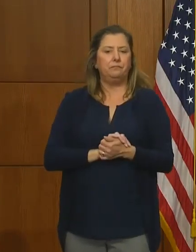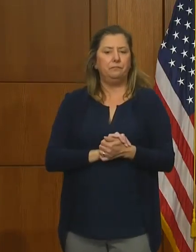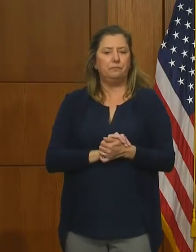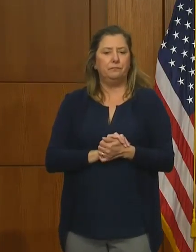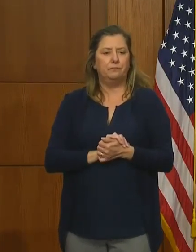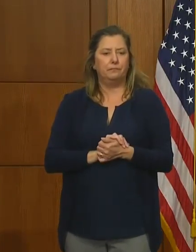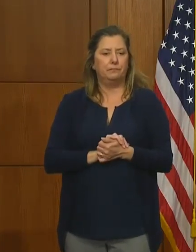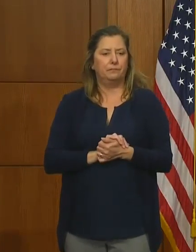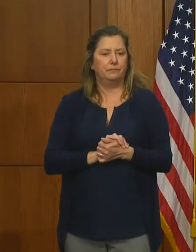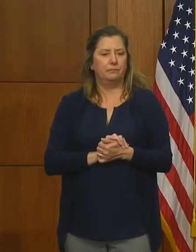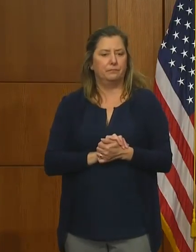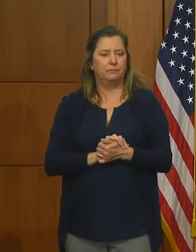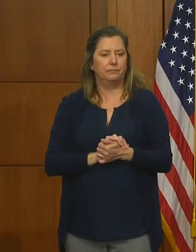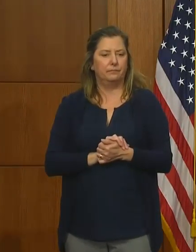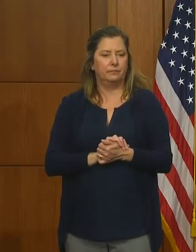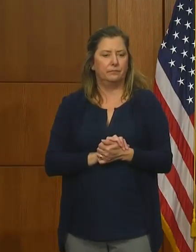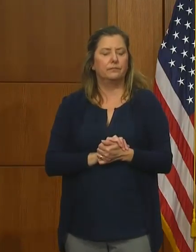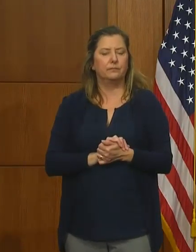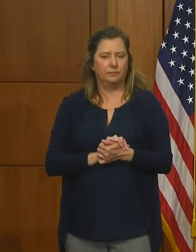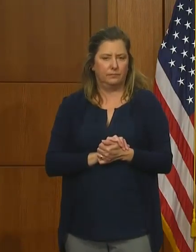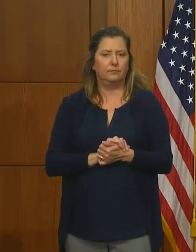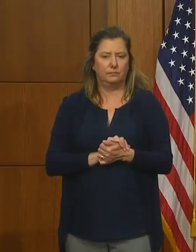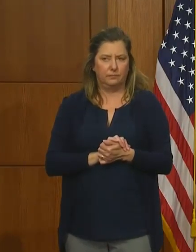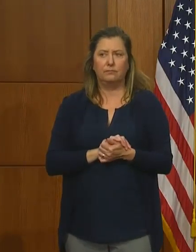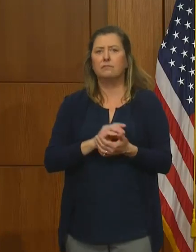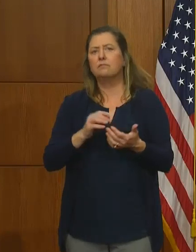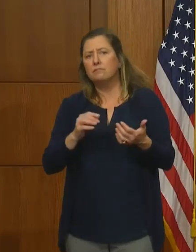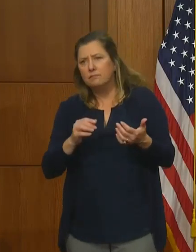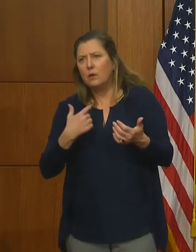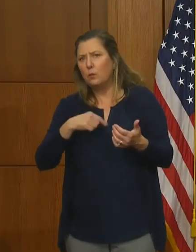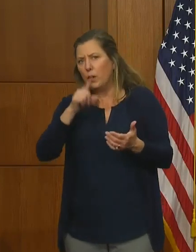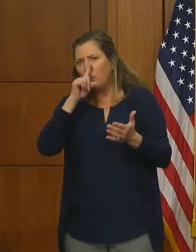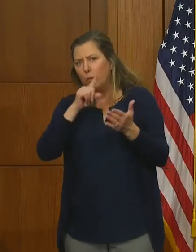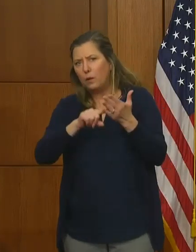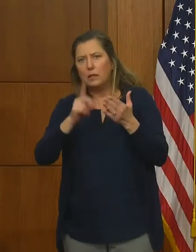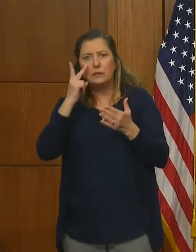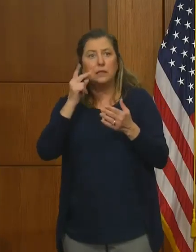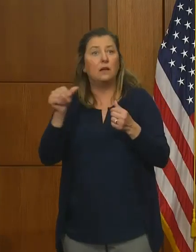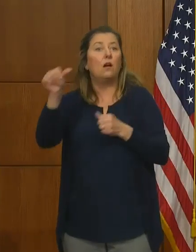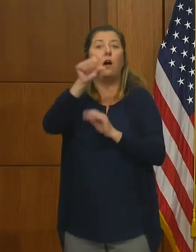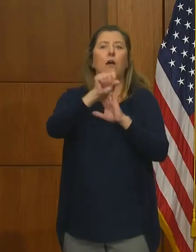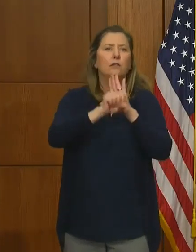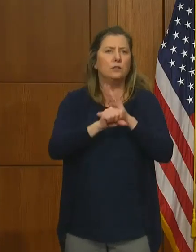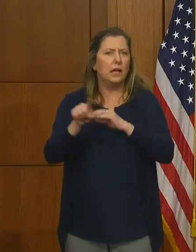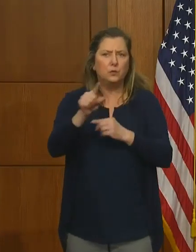ONE OF THE IMPORTANT INDICATORS. SO WE WILL WE OUGHT